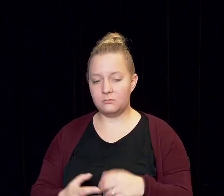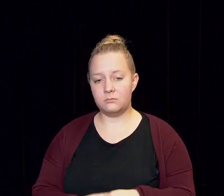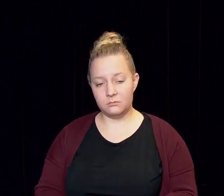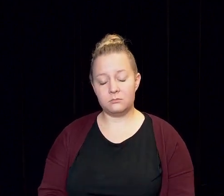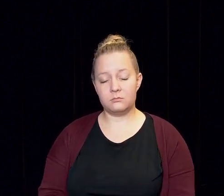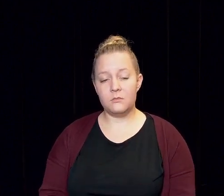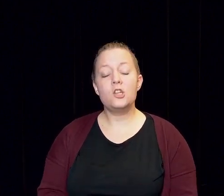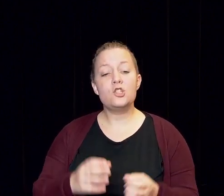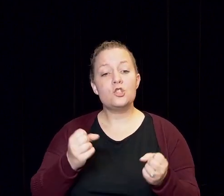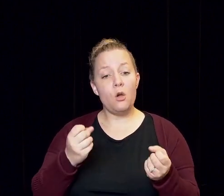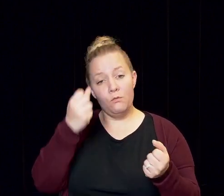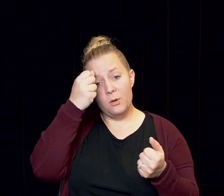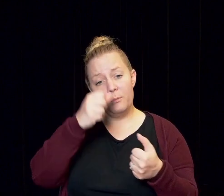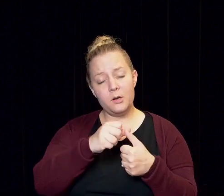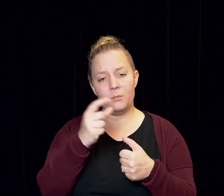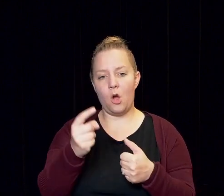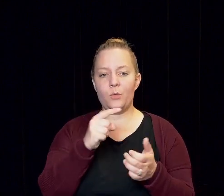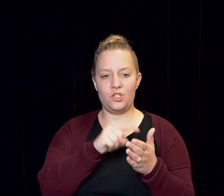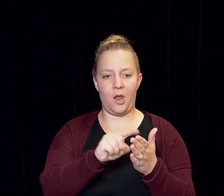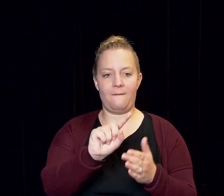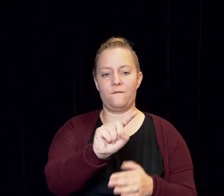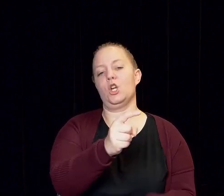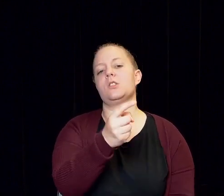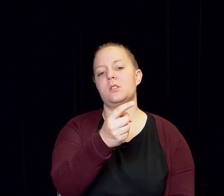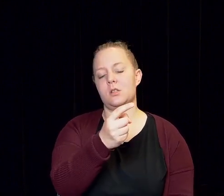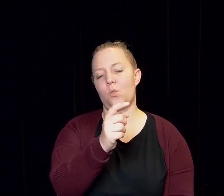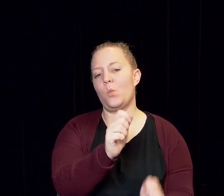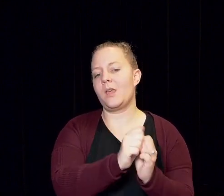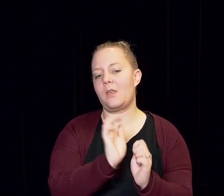So remember, we're always going to check first with our